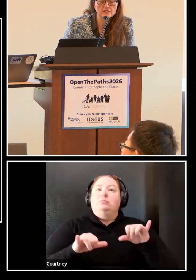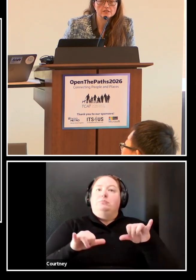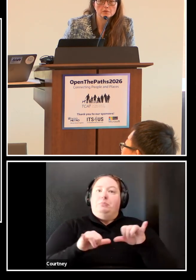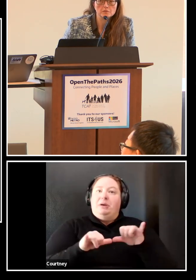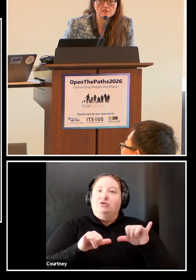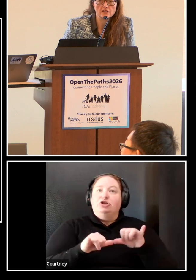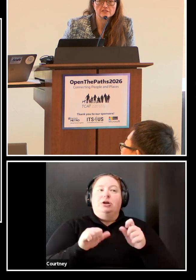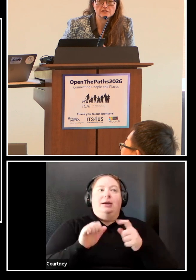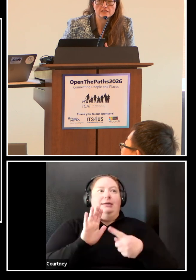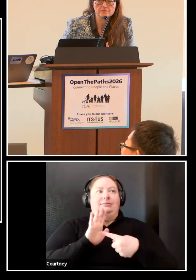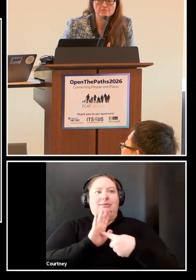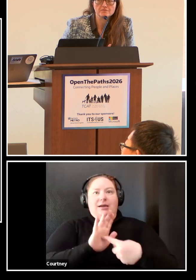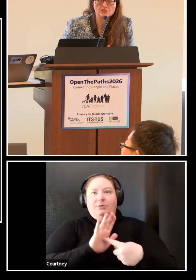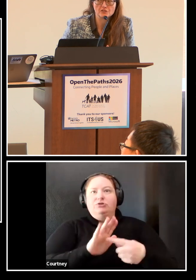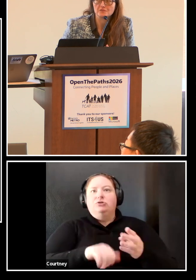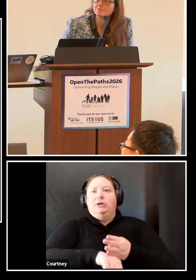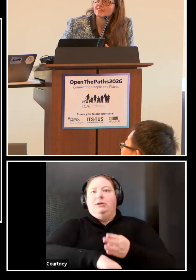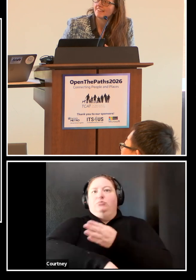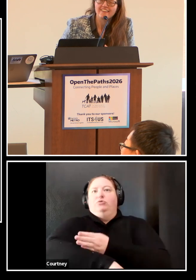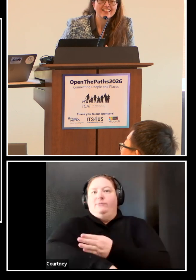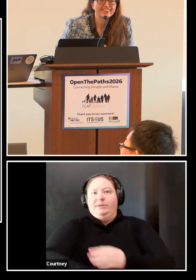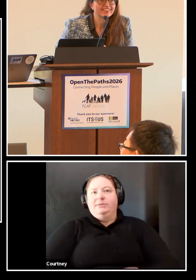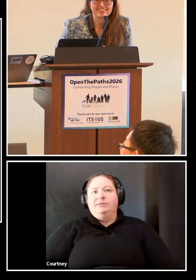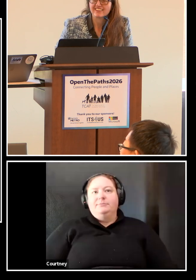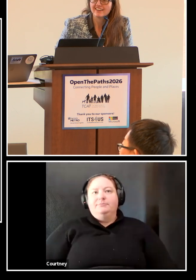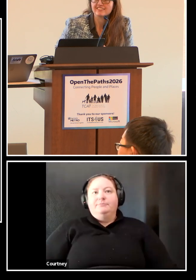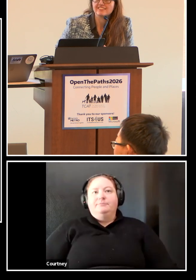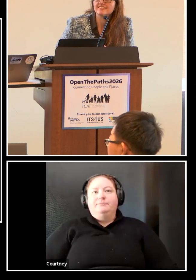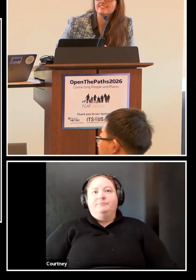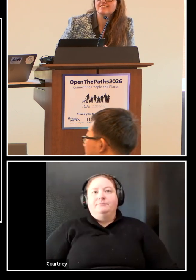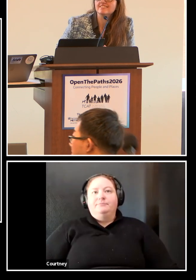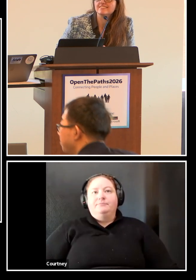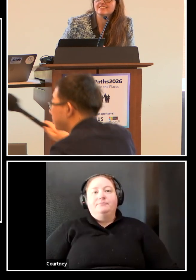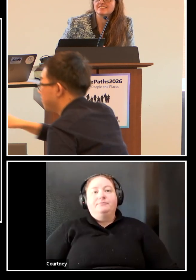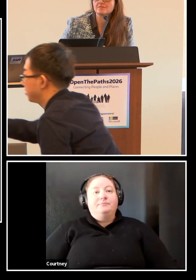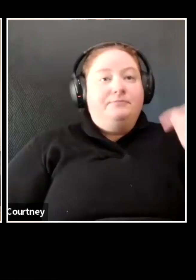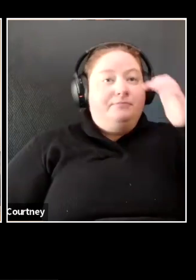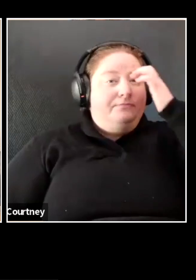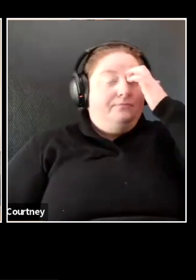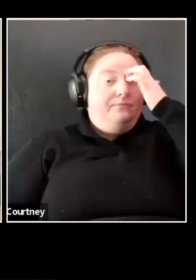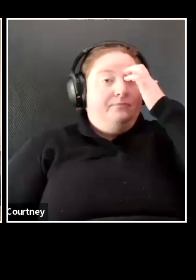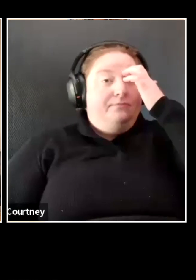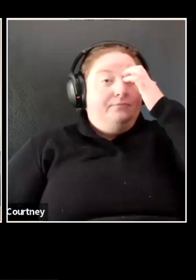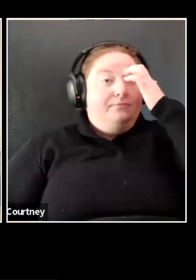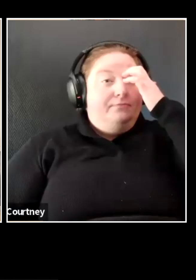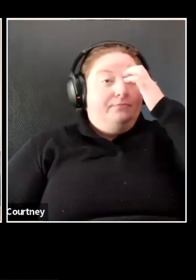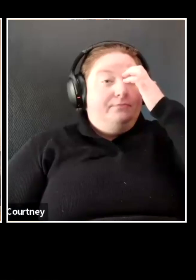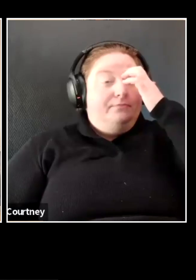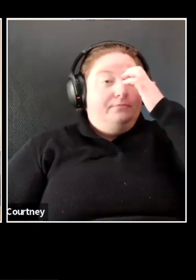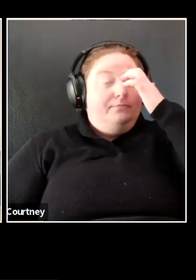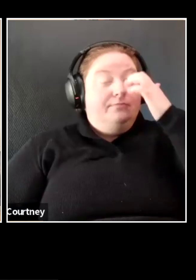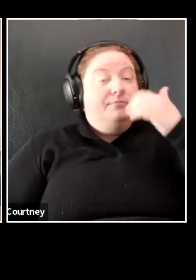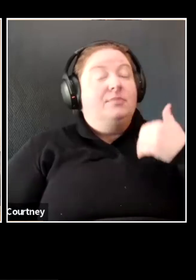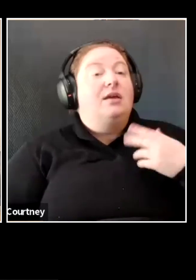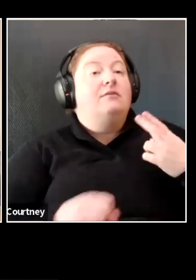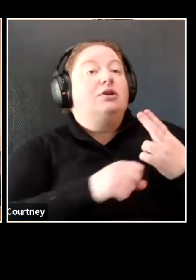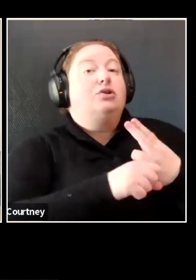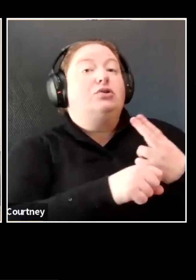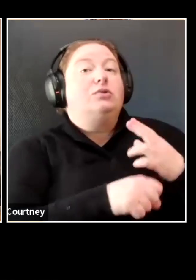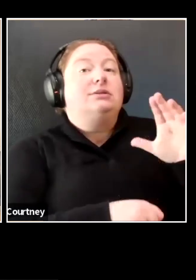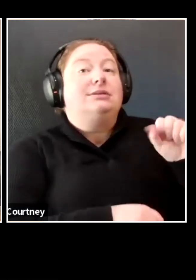in the public right of way. So, yeah. Is there a use case maybe to help optimize crossing guards